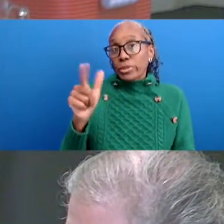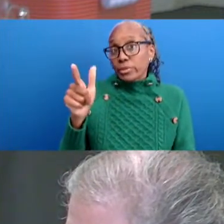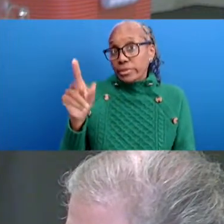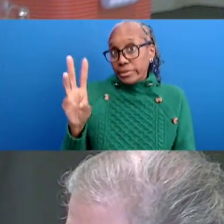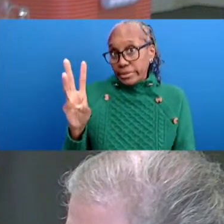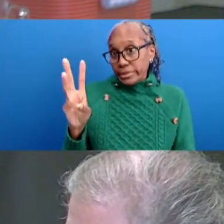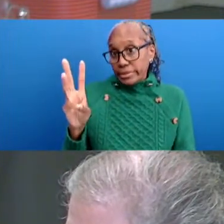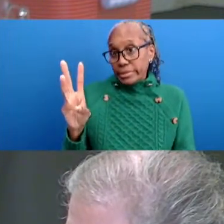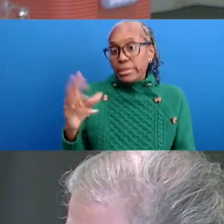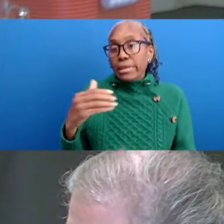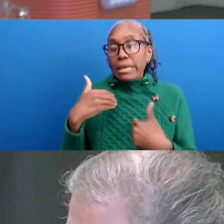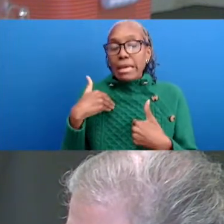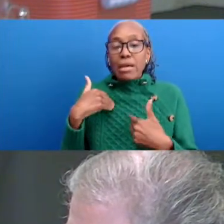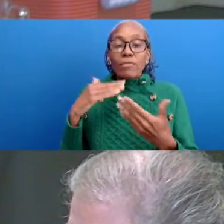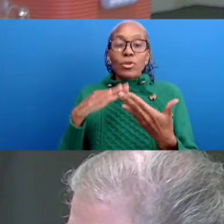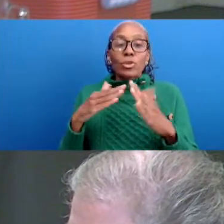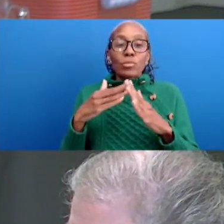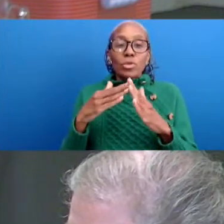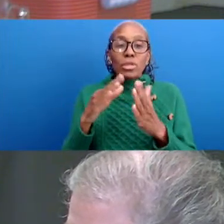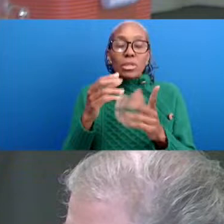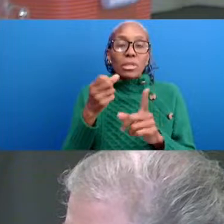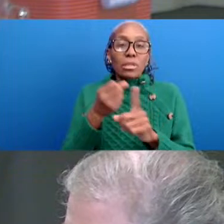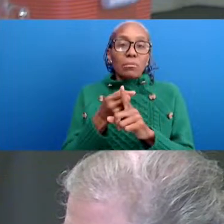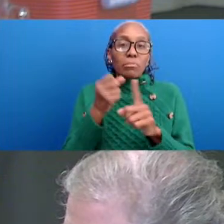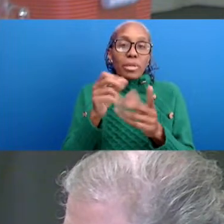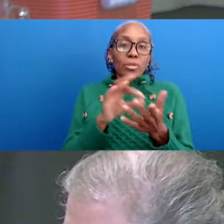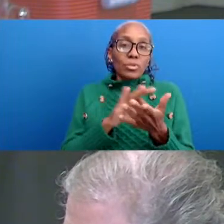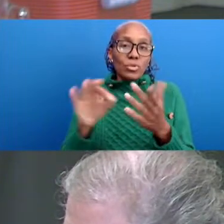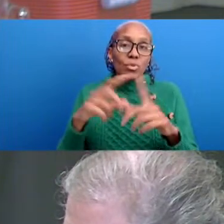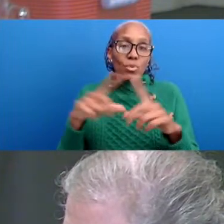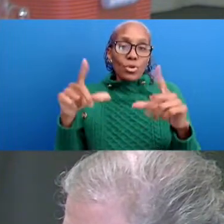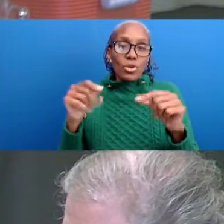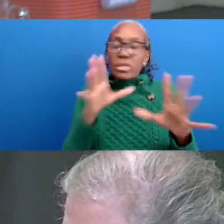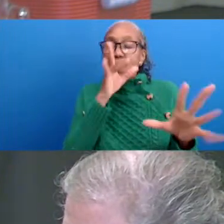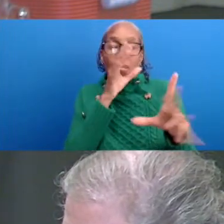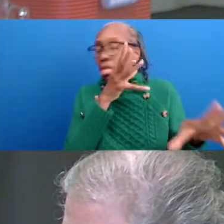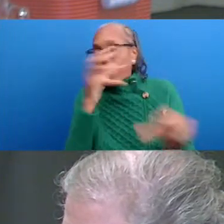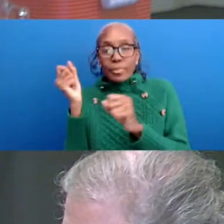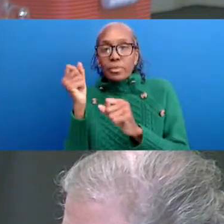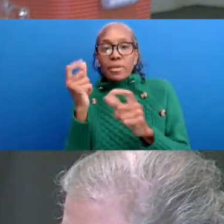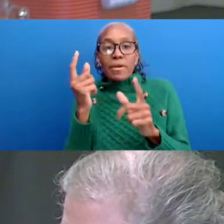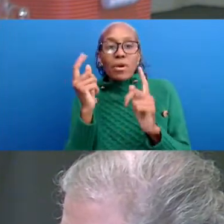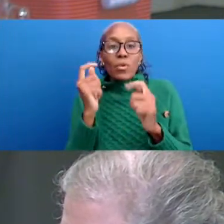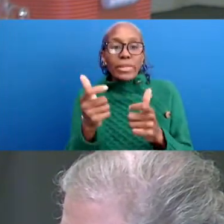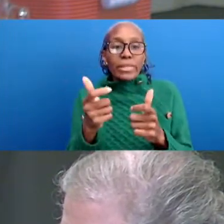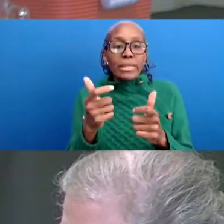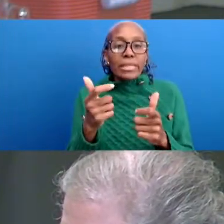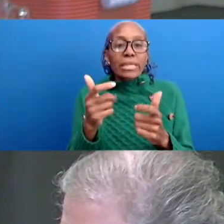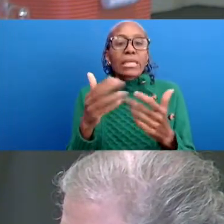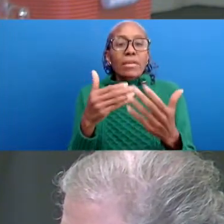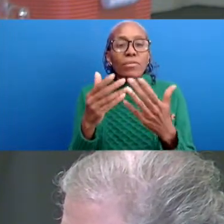INDICATED THAT IN MARCH OF 2026 WE'D HAVE A COMMUNITY IMPACT